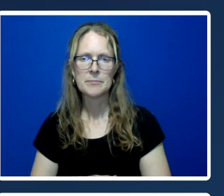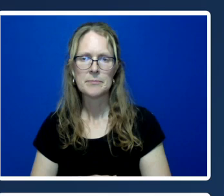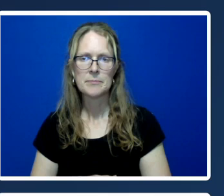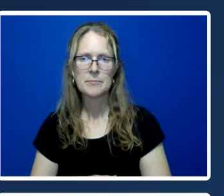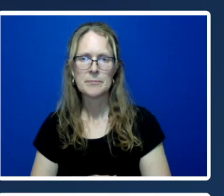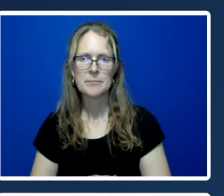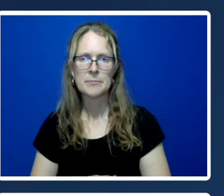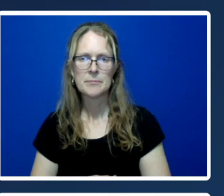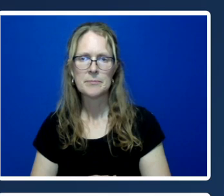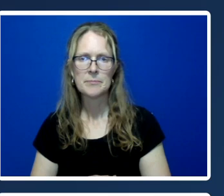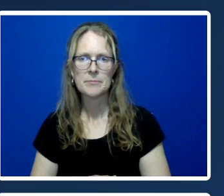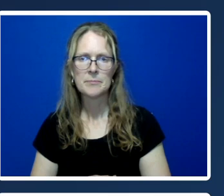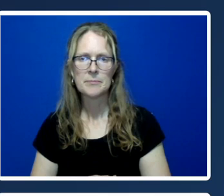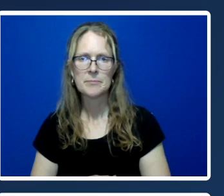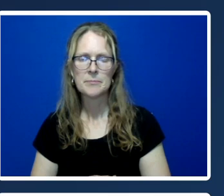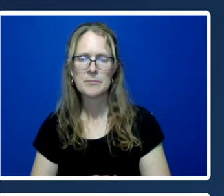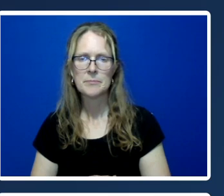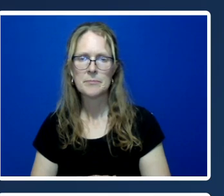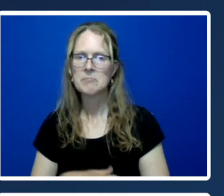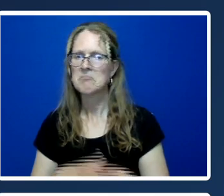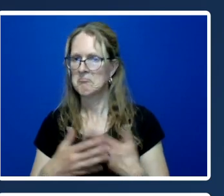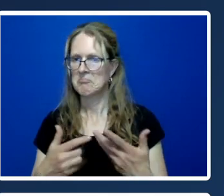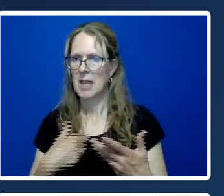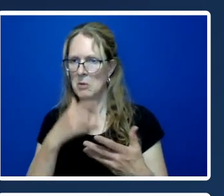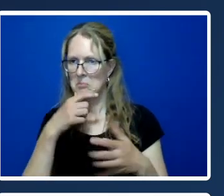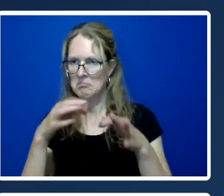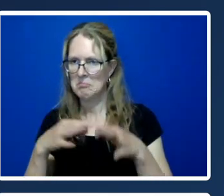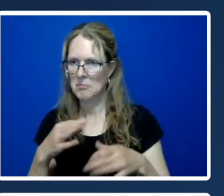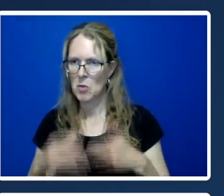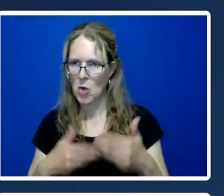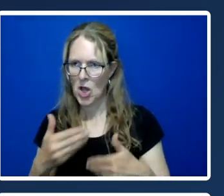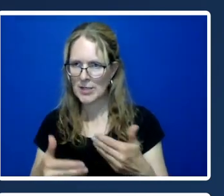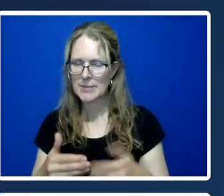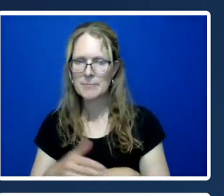So, here's the -- I'm going to start talking about the process. We came to each community,